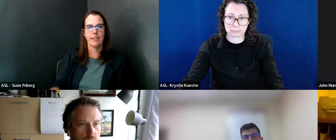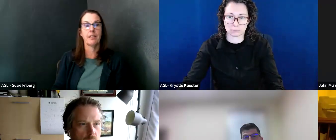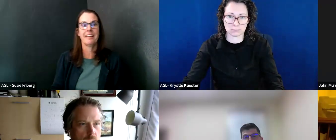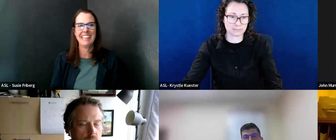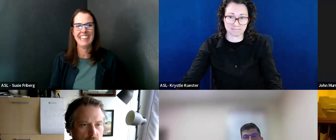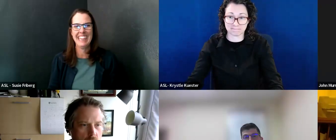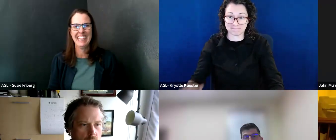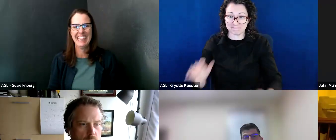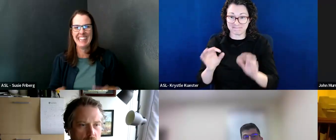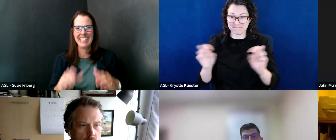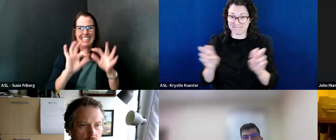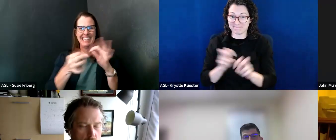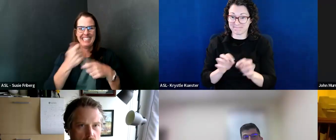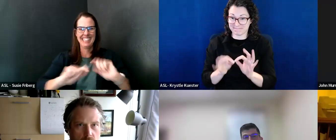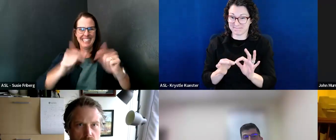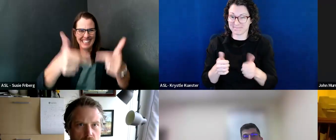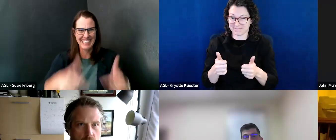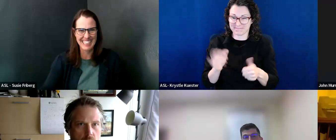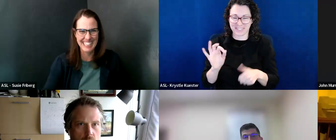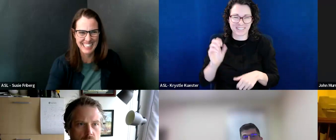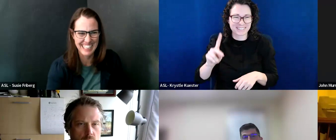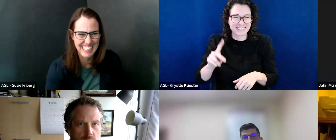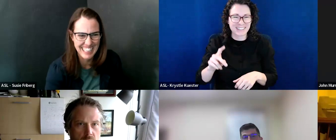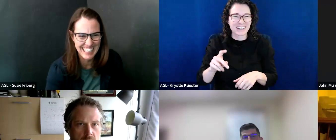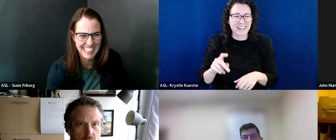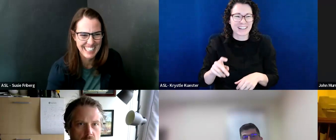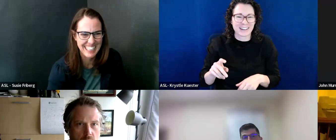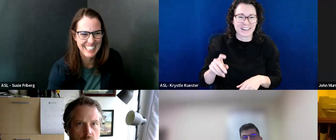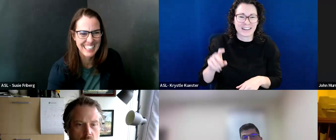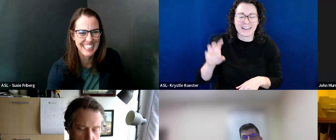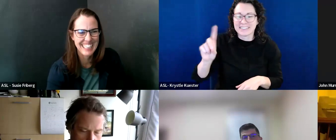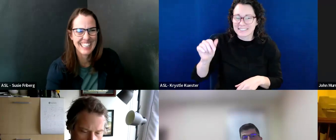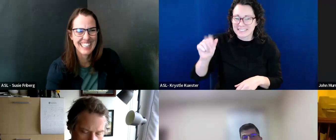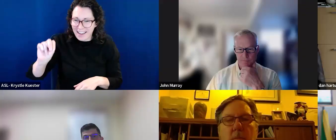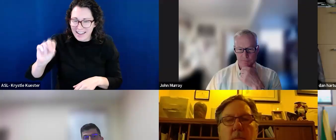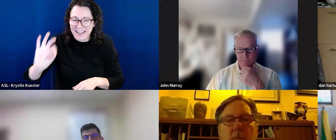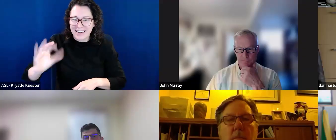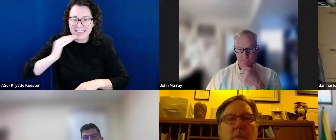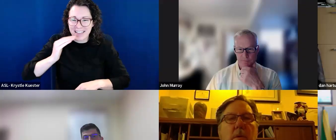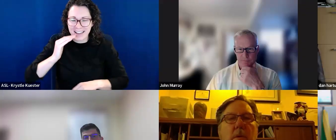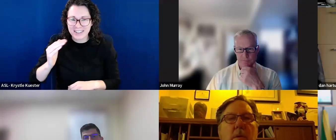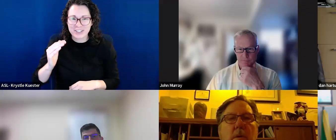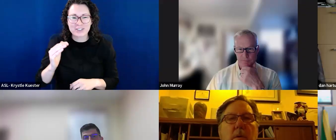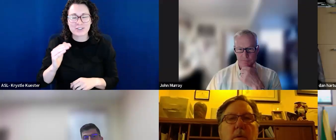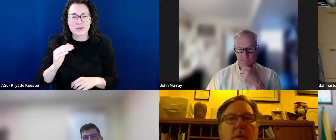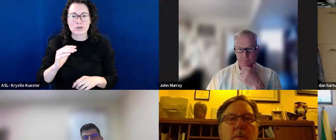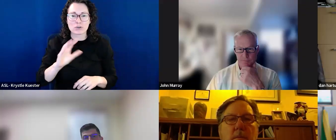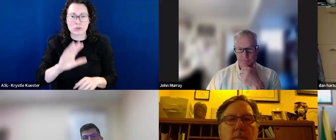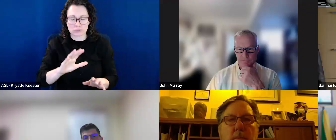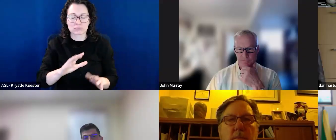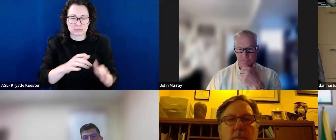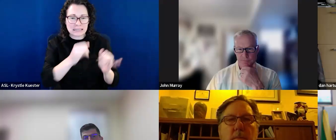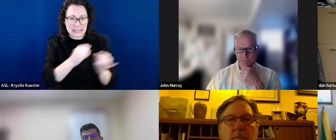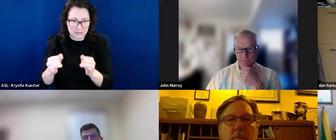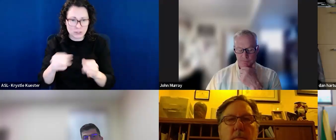um, this report of the affordability uh, issues experienced by individuals in these 500 patients,